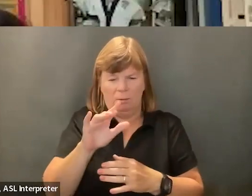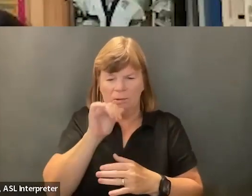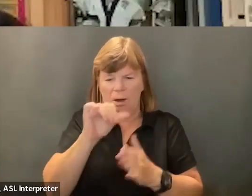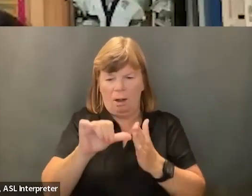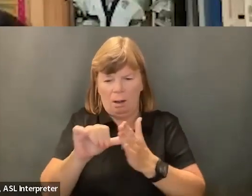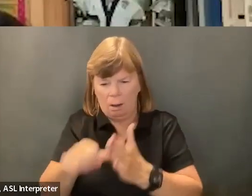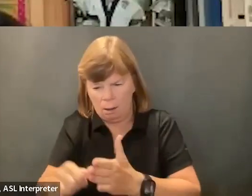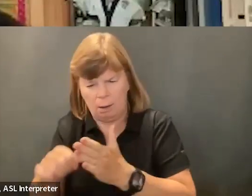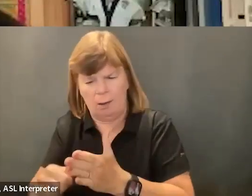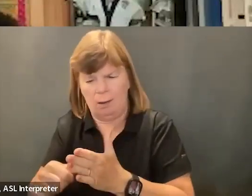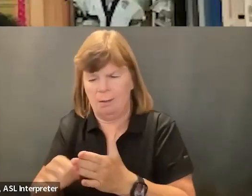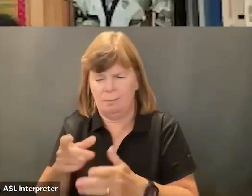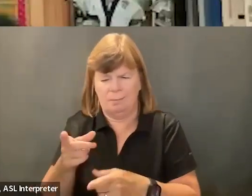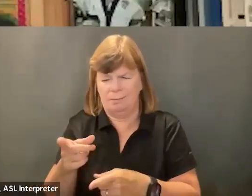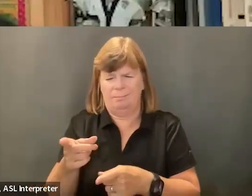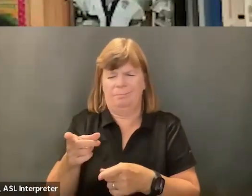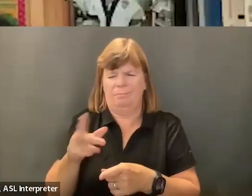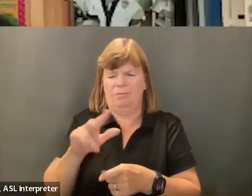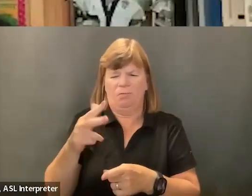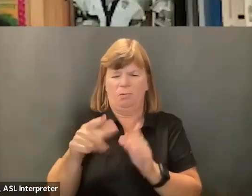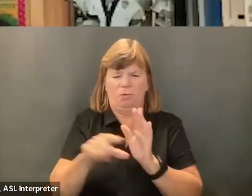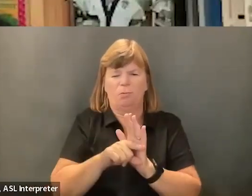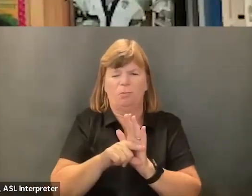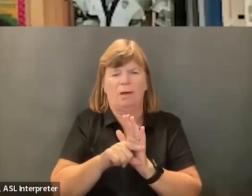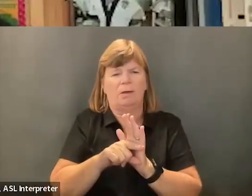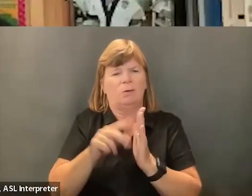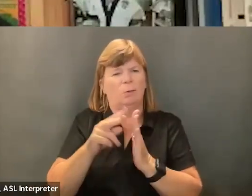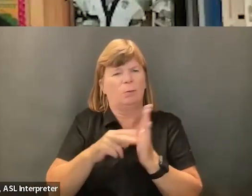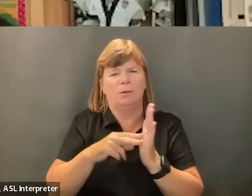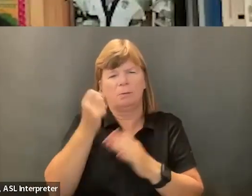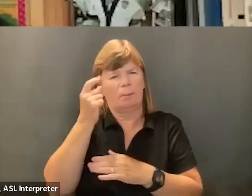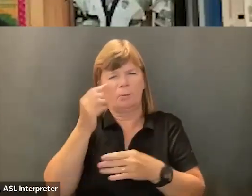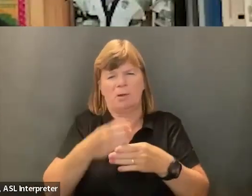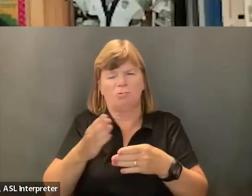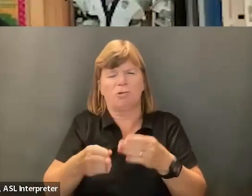um on that third grade reading comprehension outcome and I know a lot of those pressures